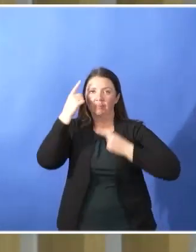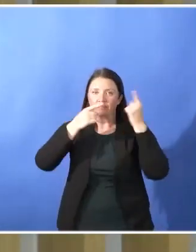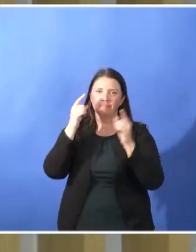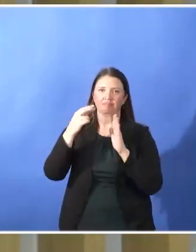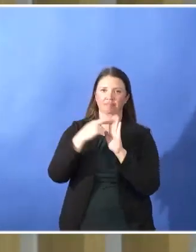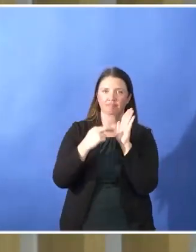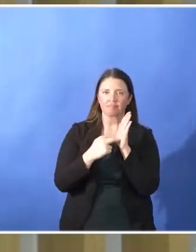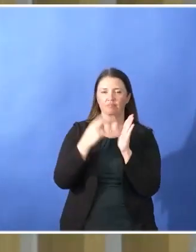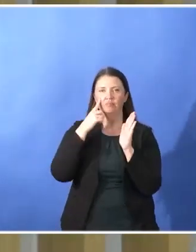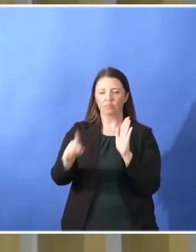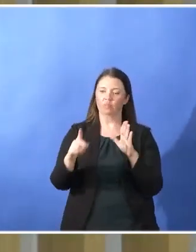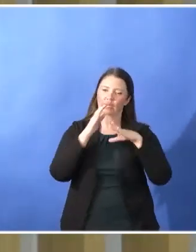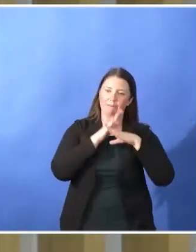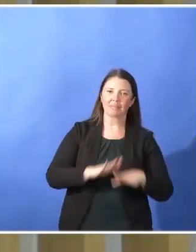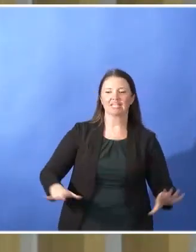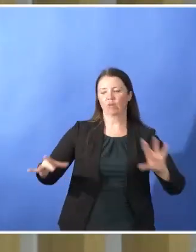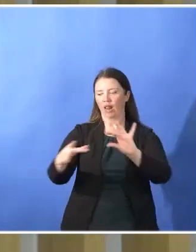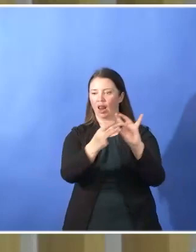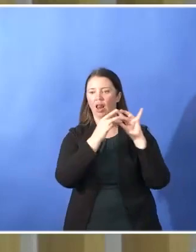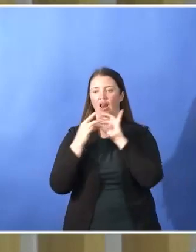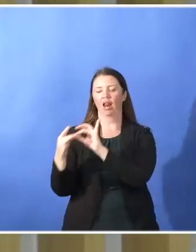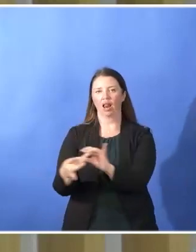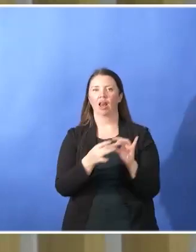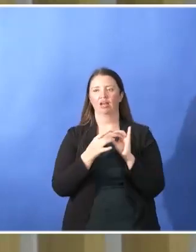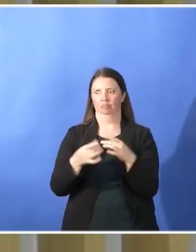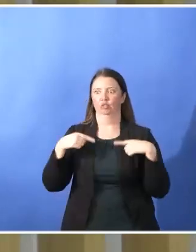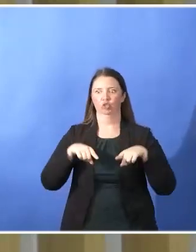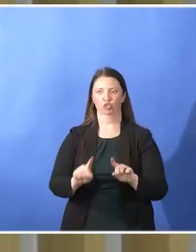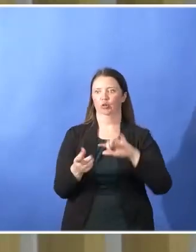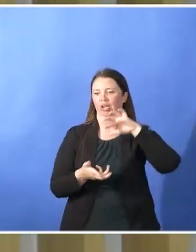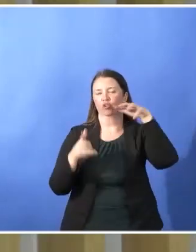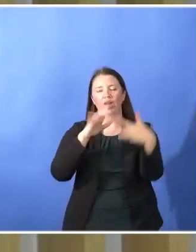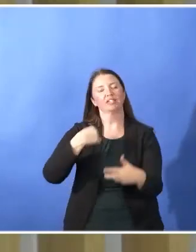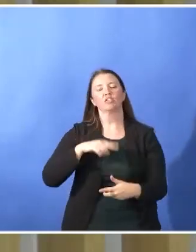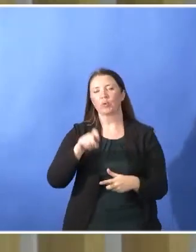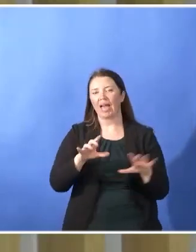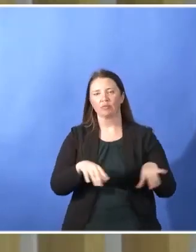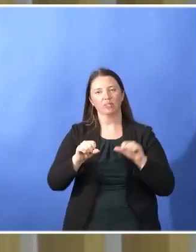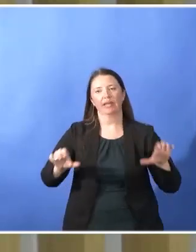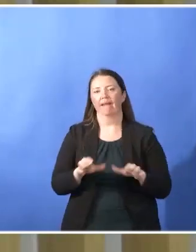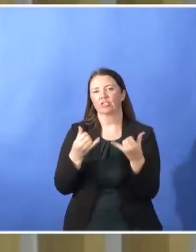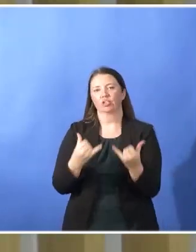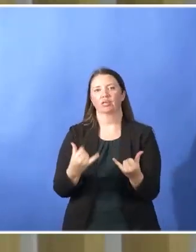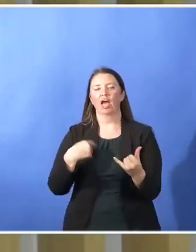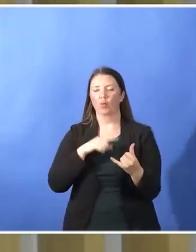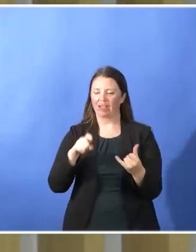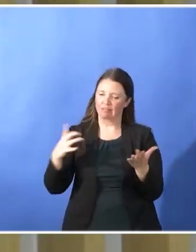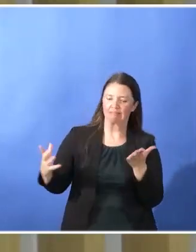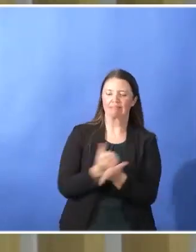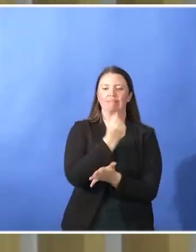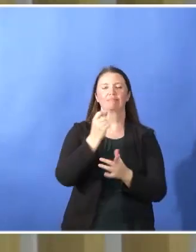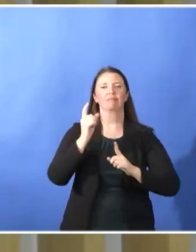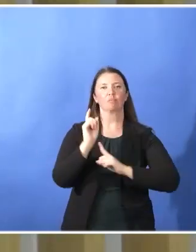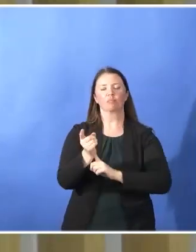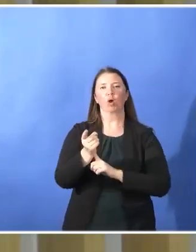WE MUST SEIZE THIS MOMENT. THE UNITED STATES REPRESENTS 50% OF THE INTERNATIONAL SPACE ECONOMY.